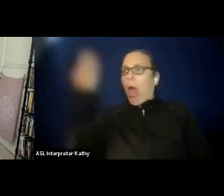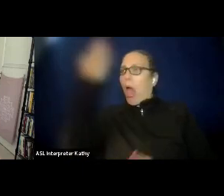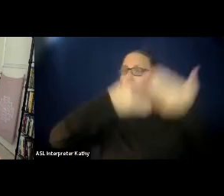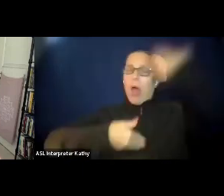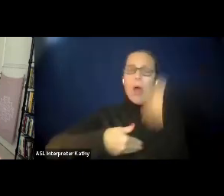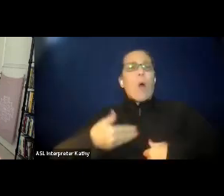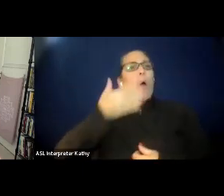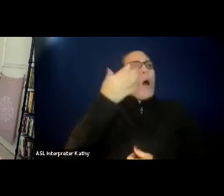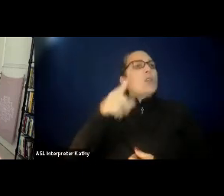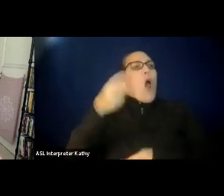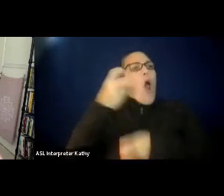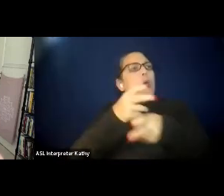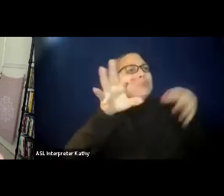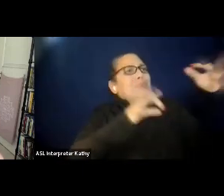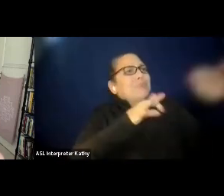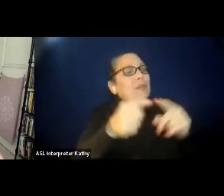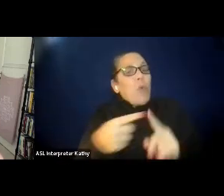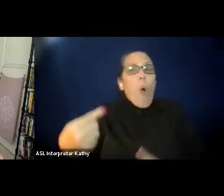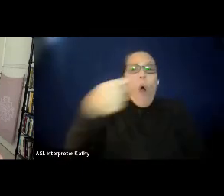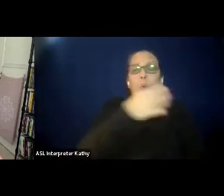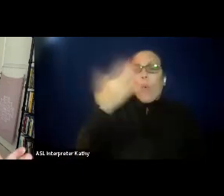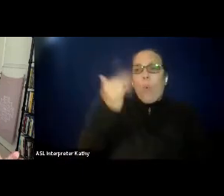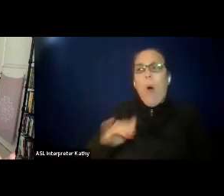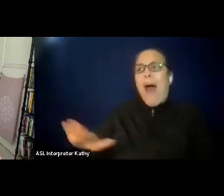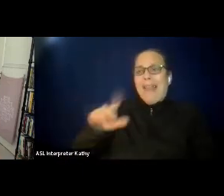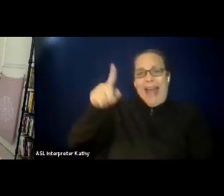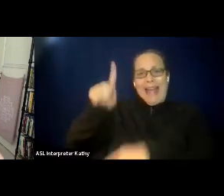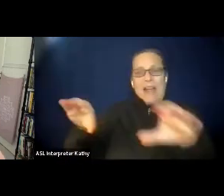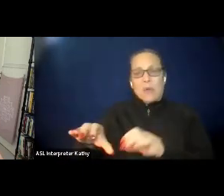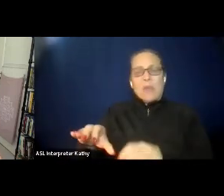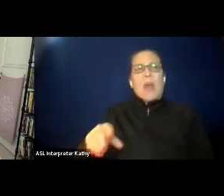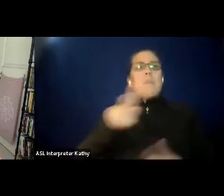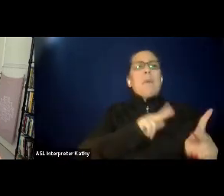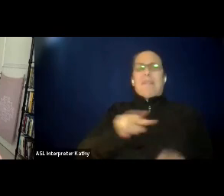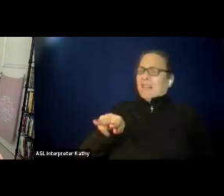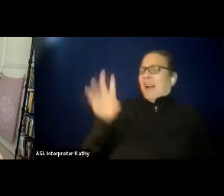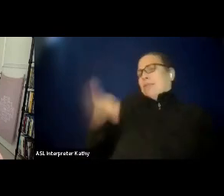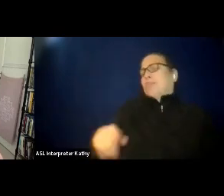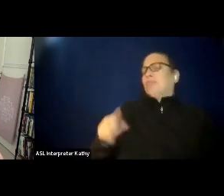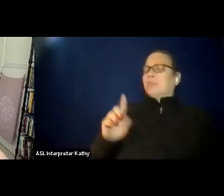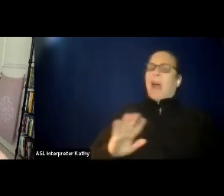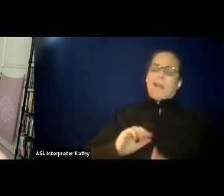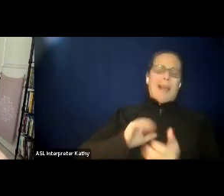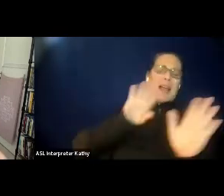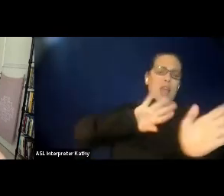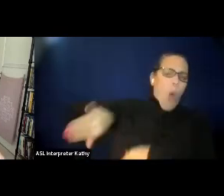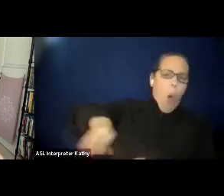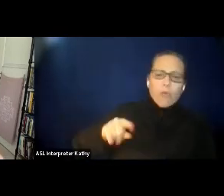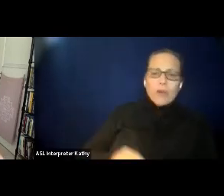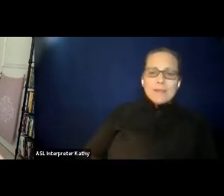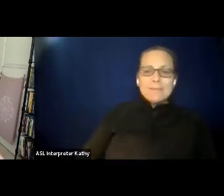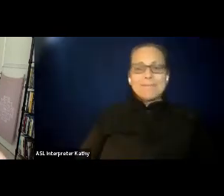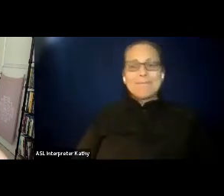describe their experience to others because their disability is invisible and why it may be difficult to do